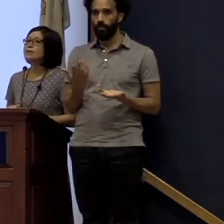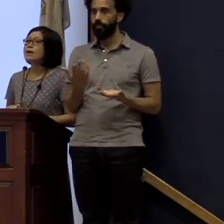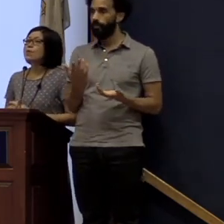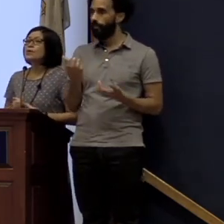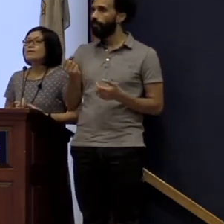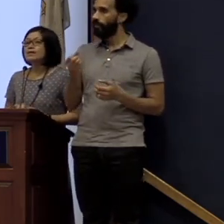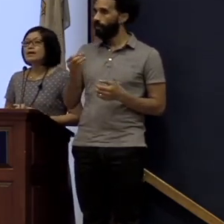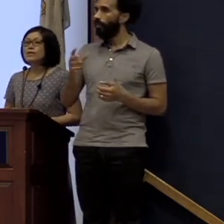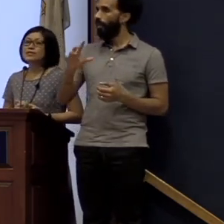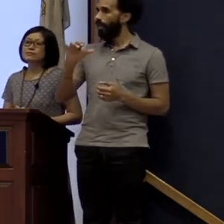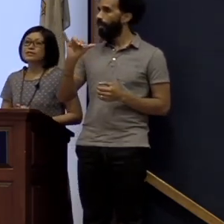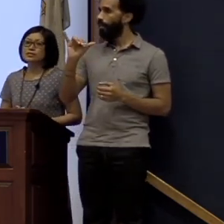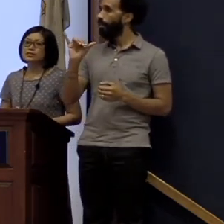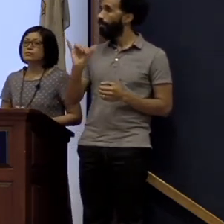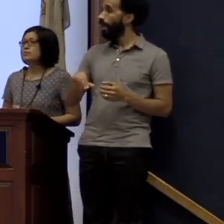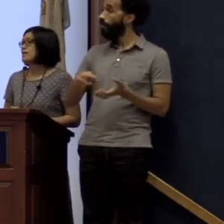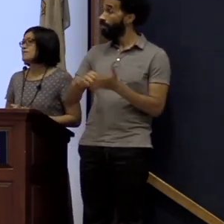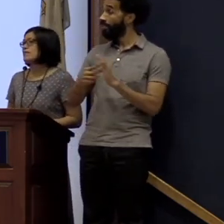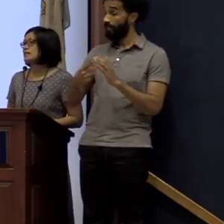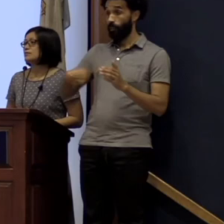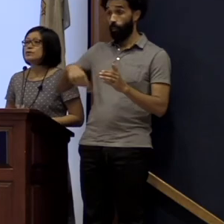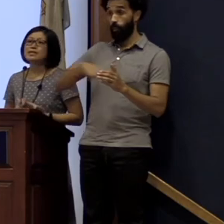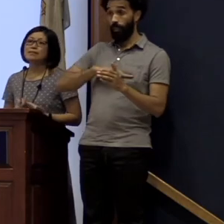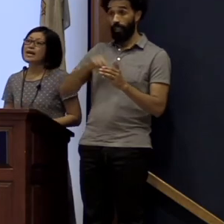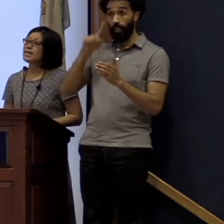We become modern researchers. We become friends we become allies